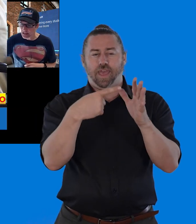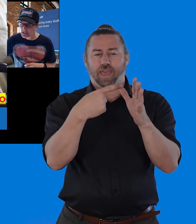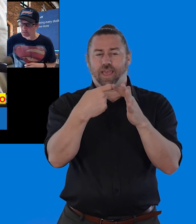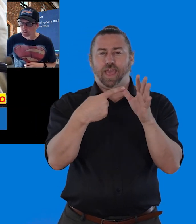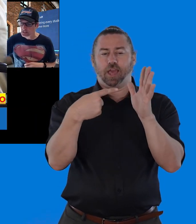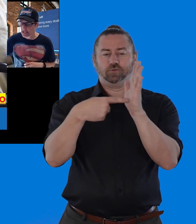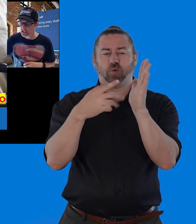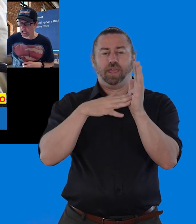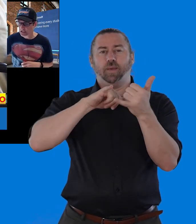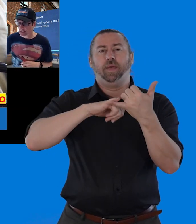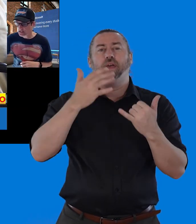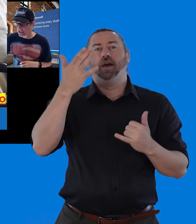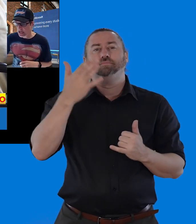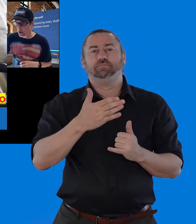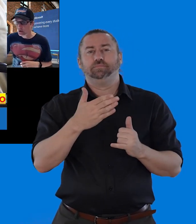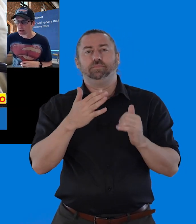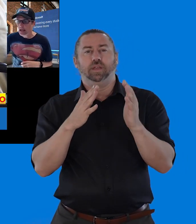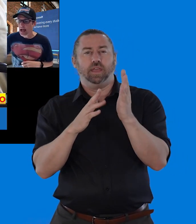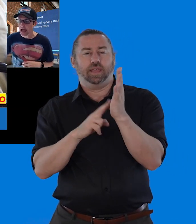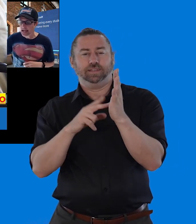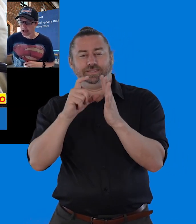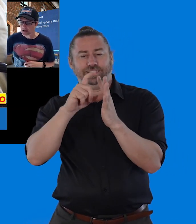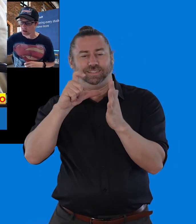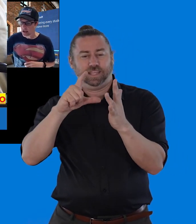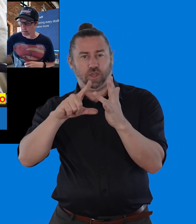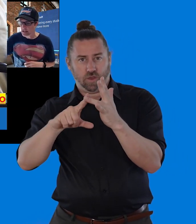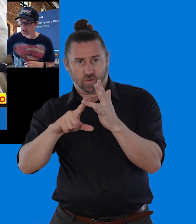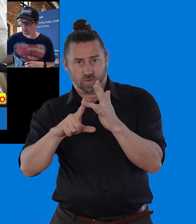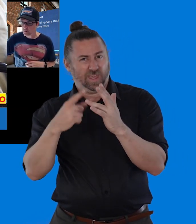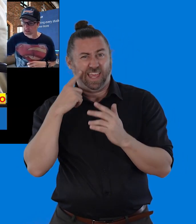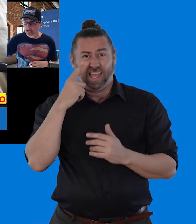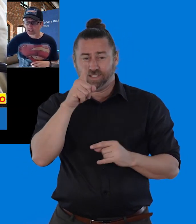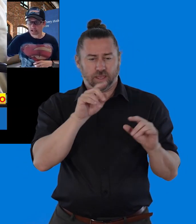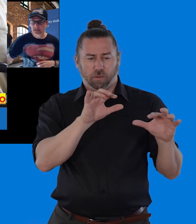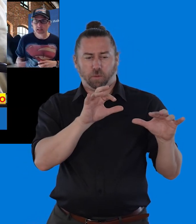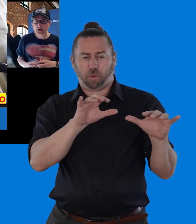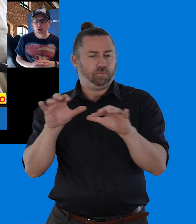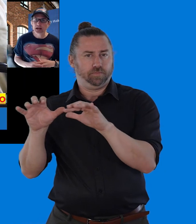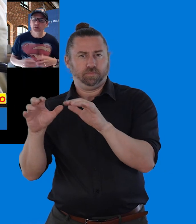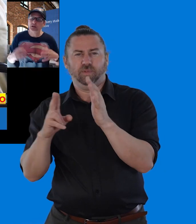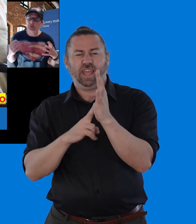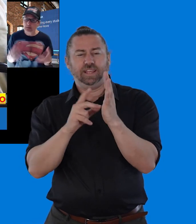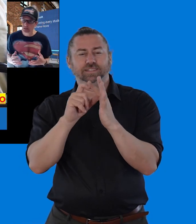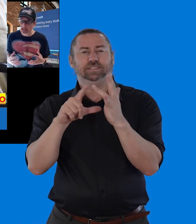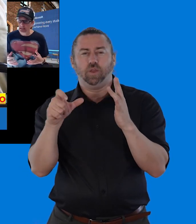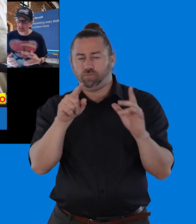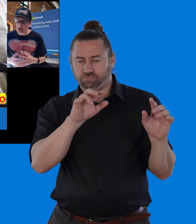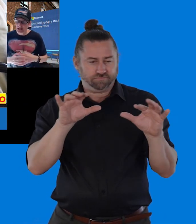aka.ms/NDCO and you can grab today's slides